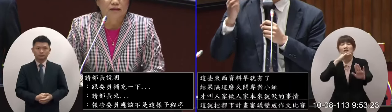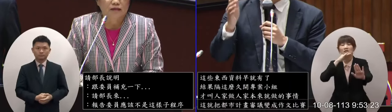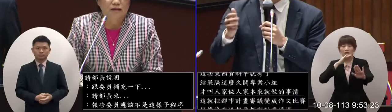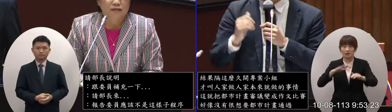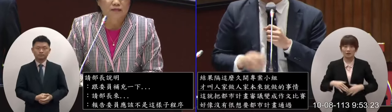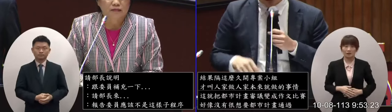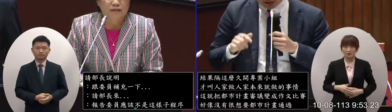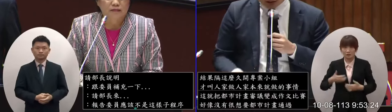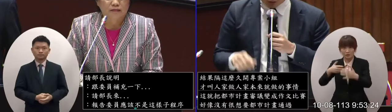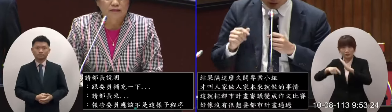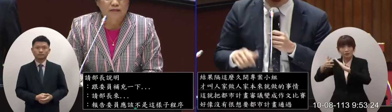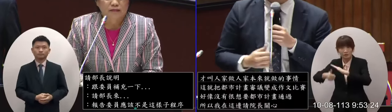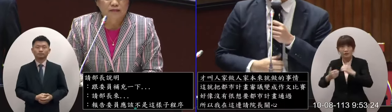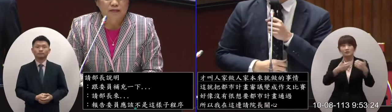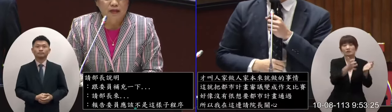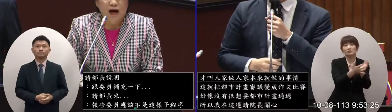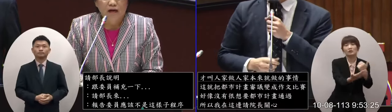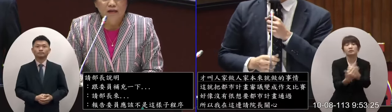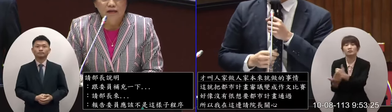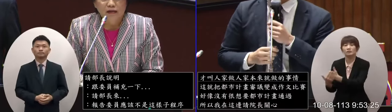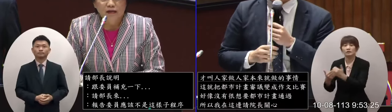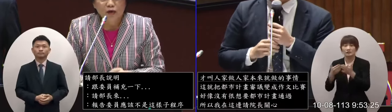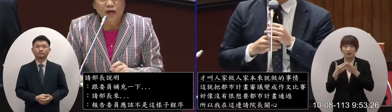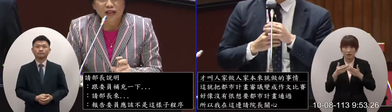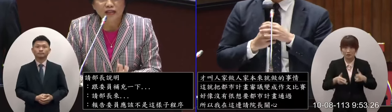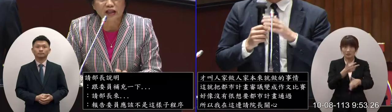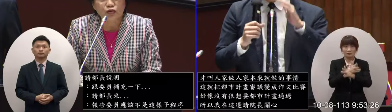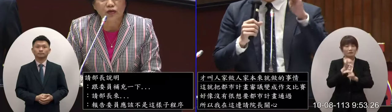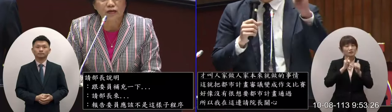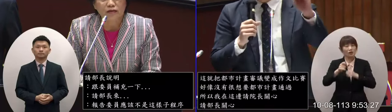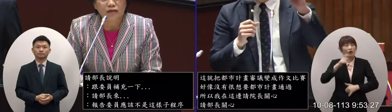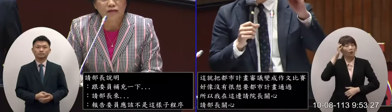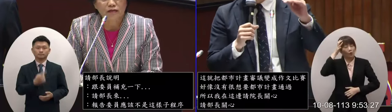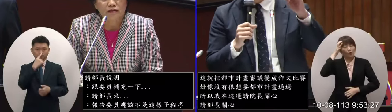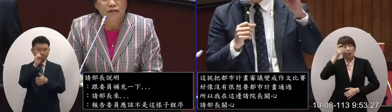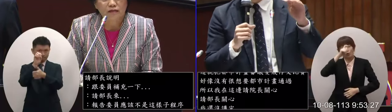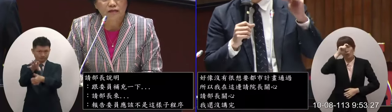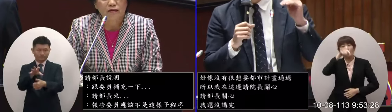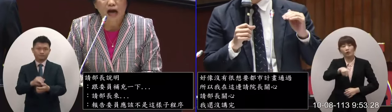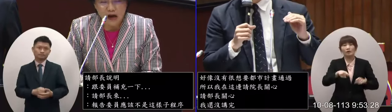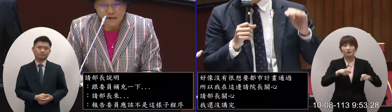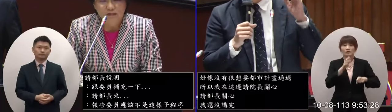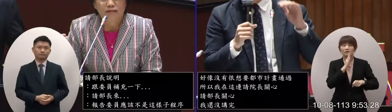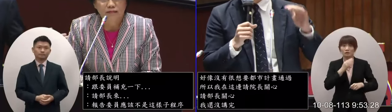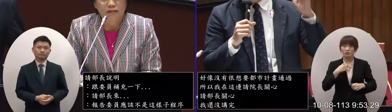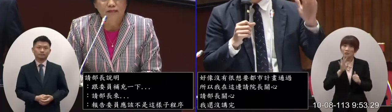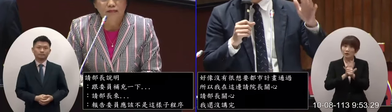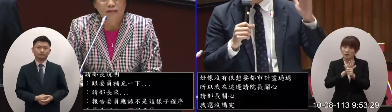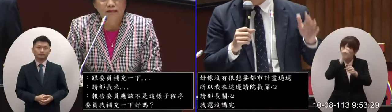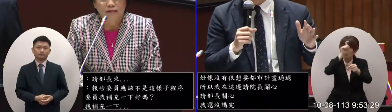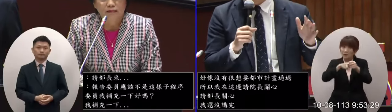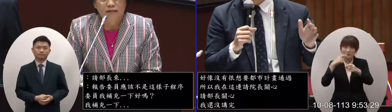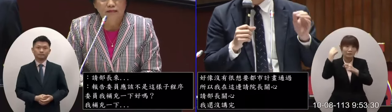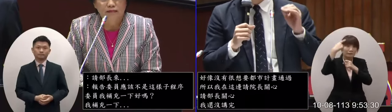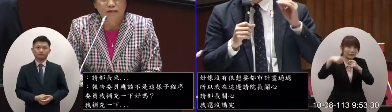be concerned about the minister. This has been delayed for a long time. It is our local expectation to quickly set a phased goal. We hope to send it to the conference